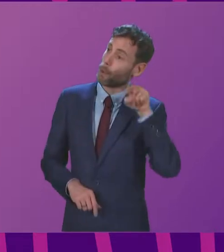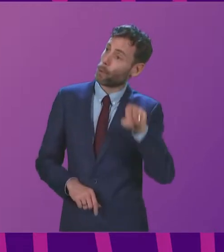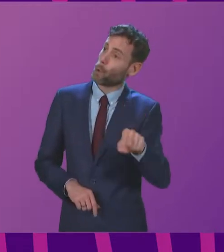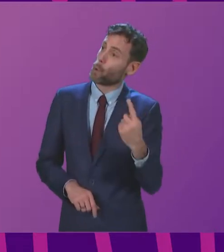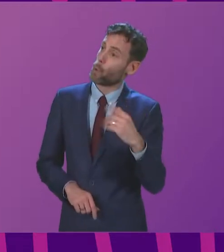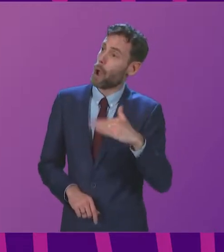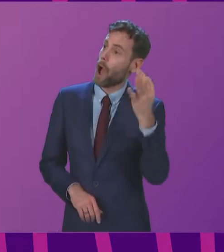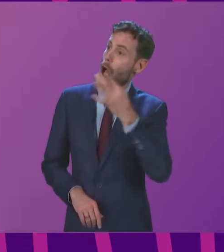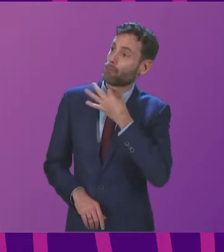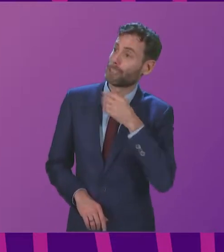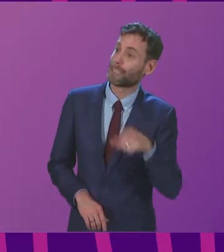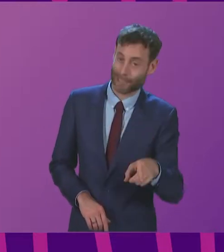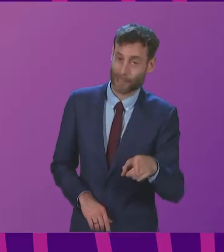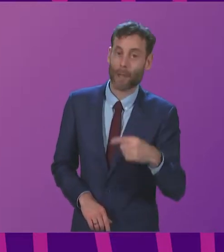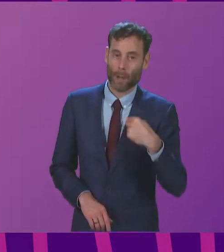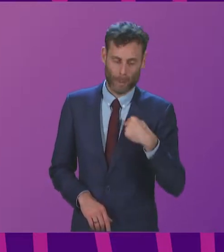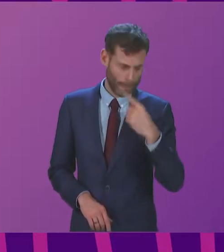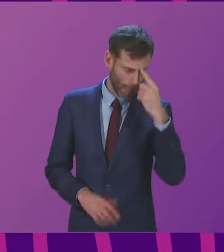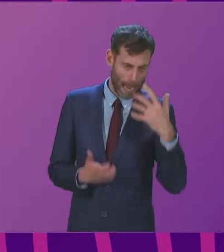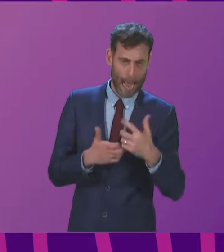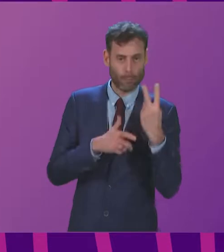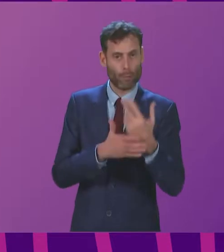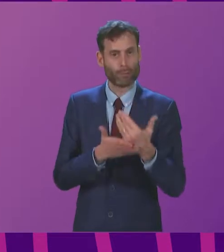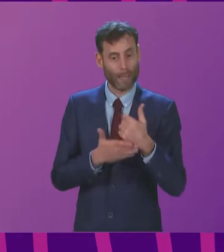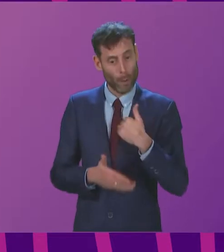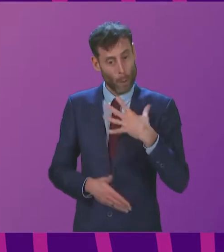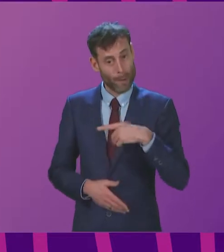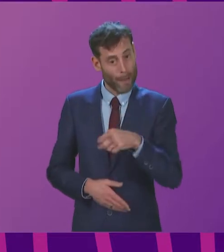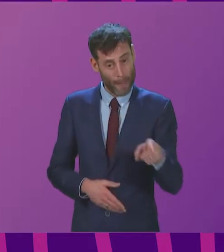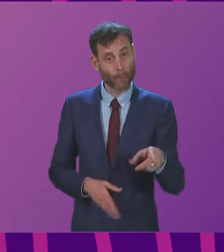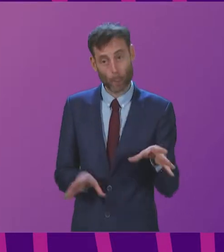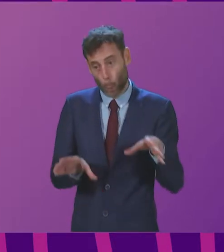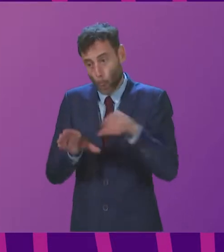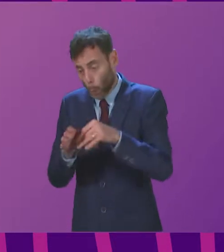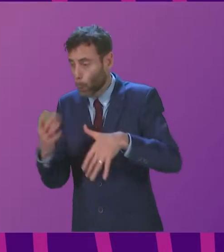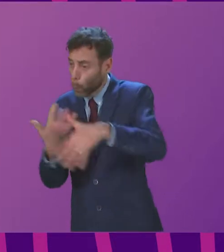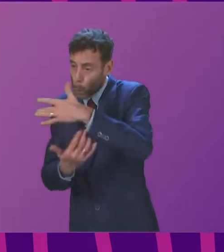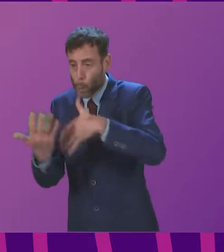we want everybody to be able to participate in normal life. Some people would prefer